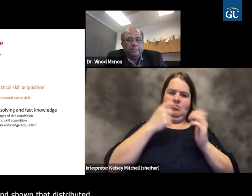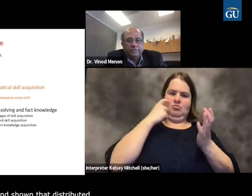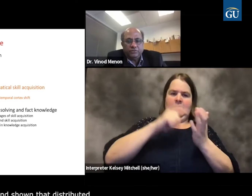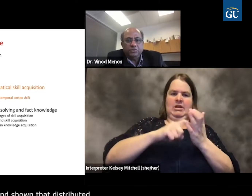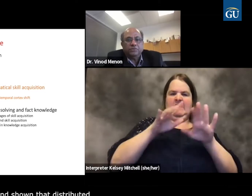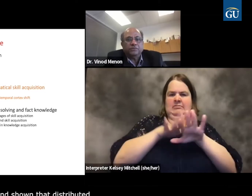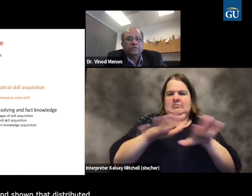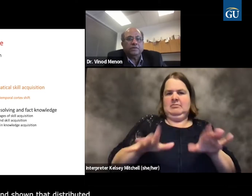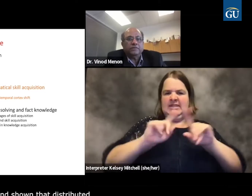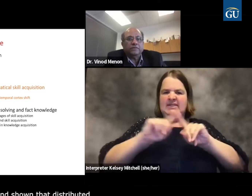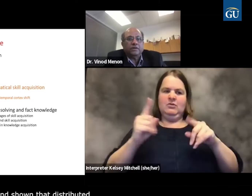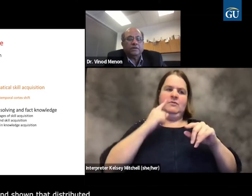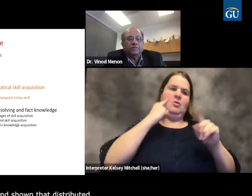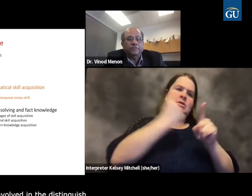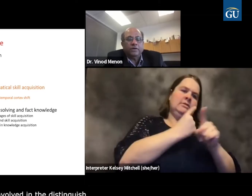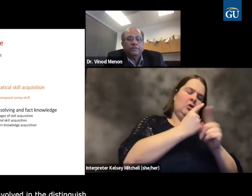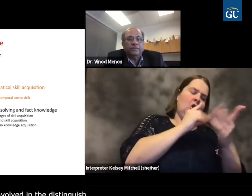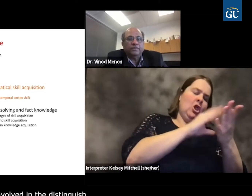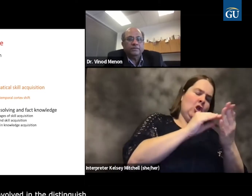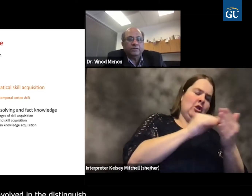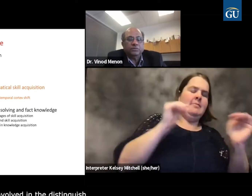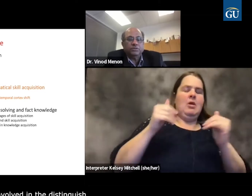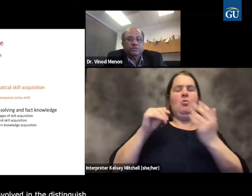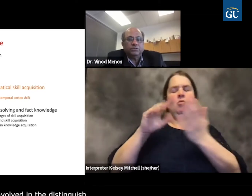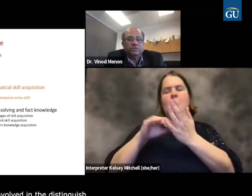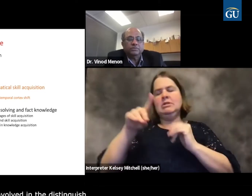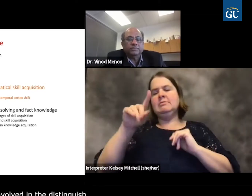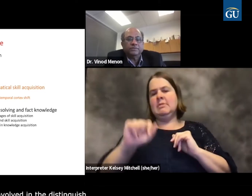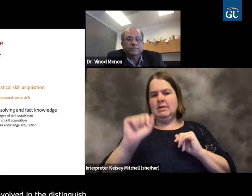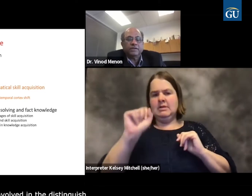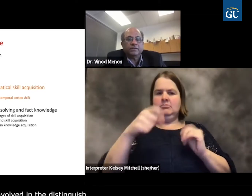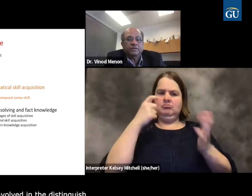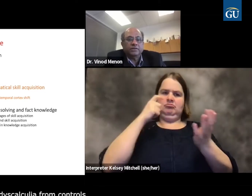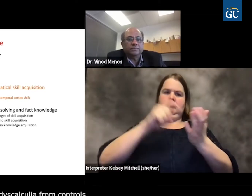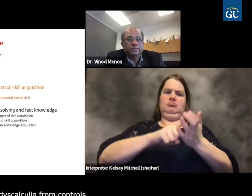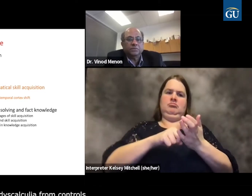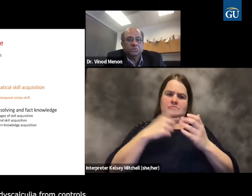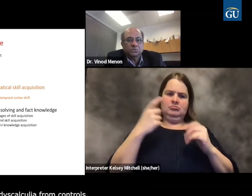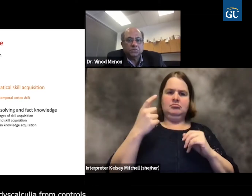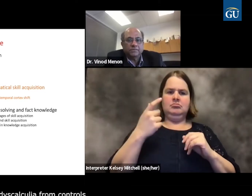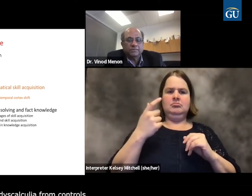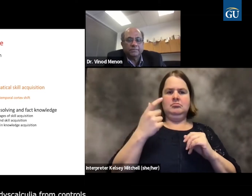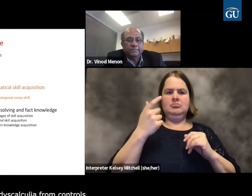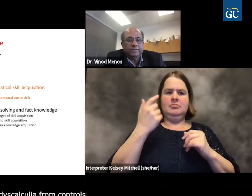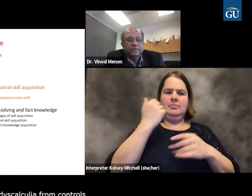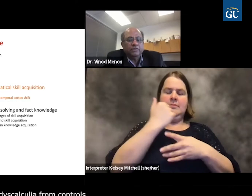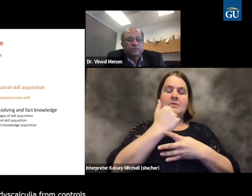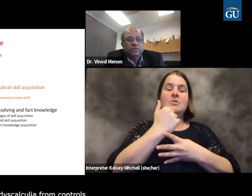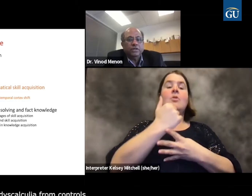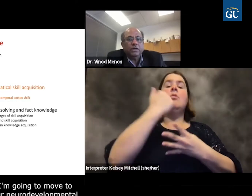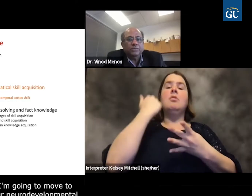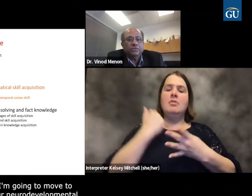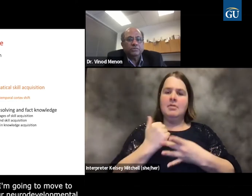and distributed circuits are involved and they distinguish children with this